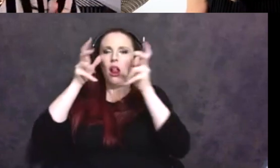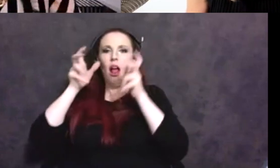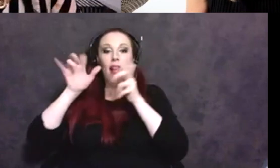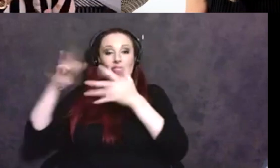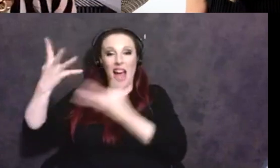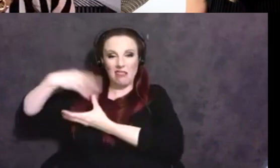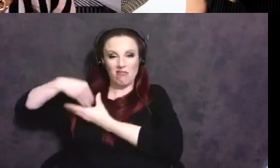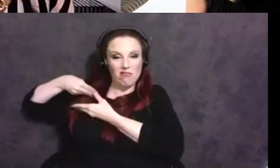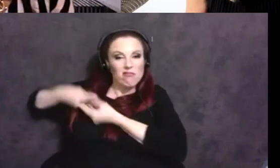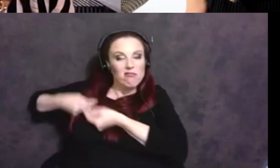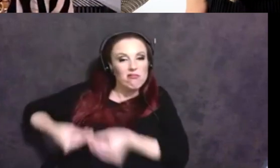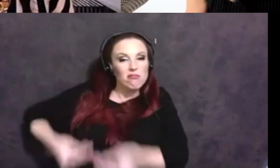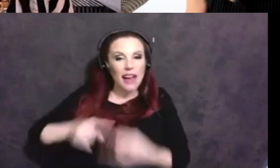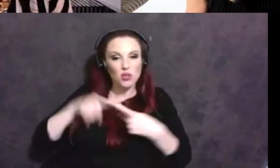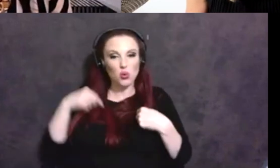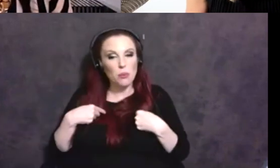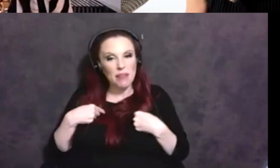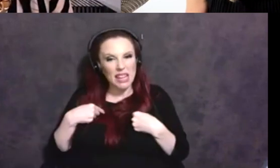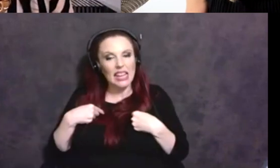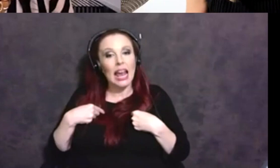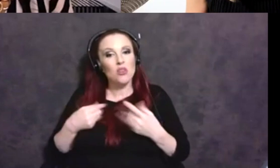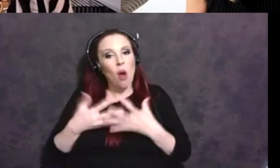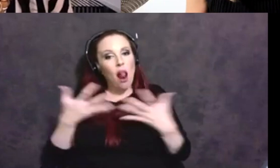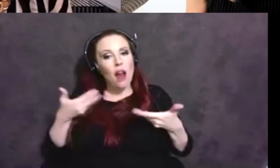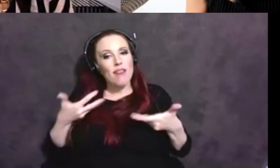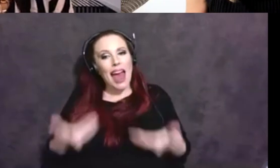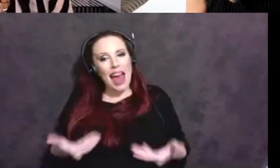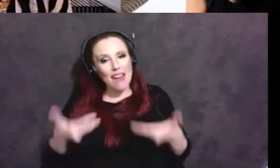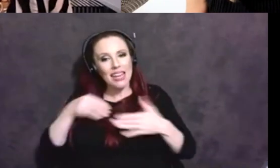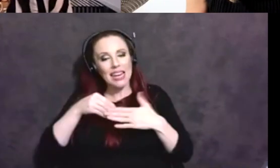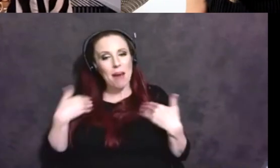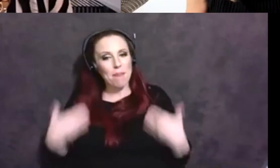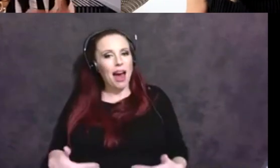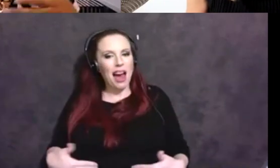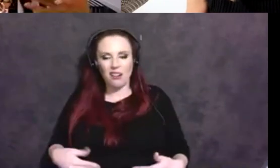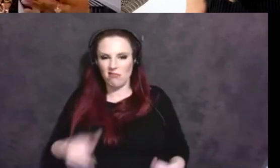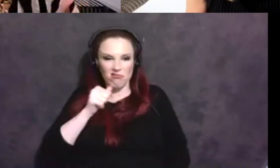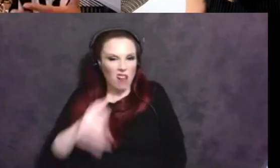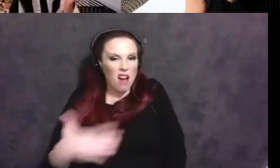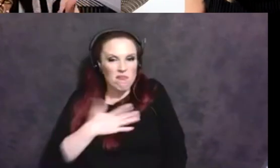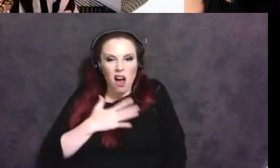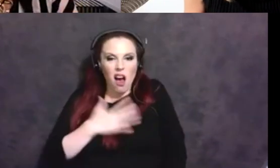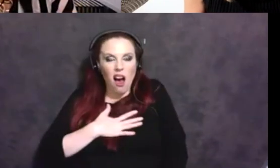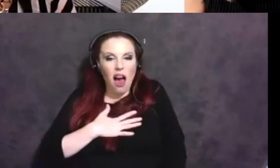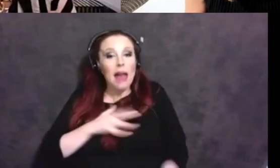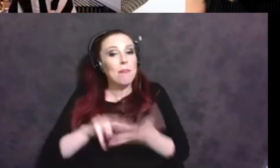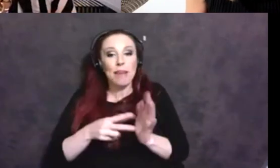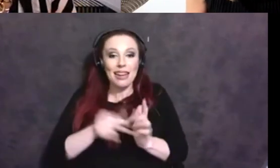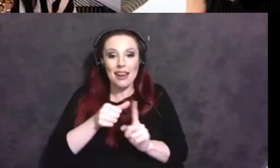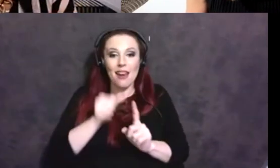decolonization around the age of 5. What got passed along to him and through him to me